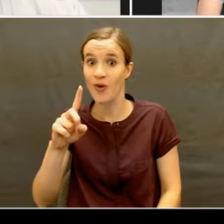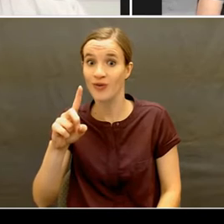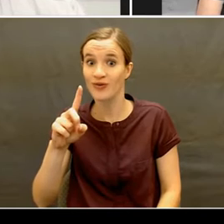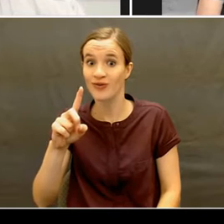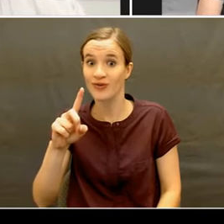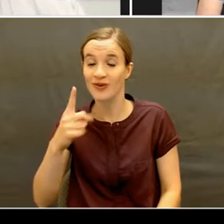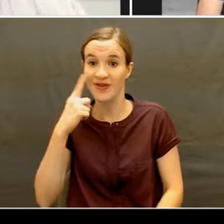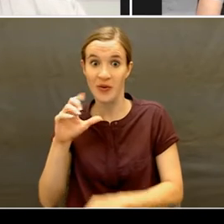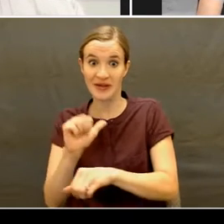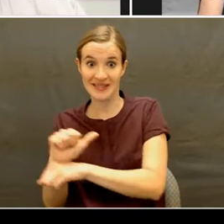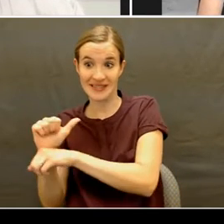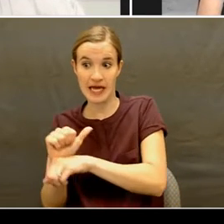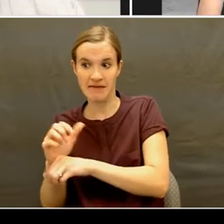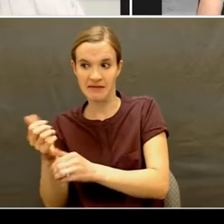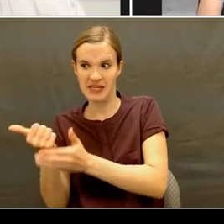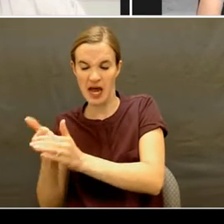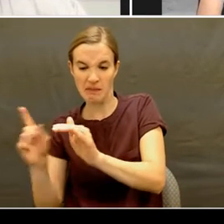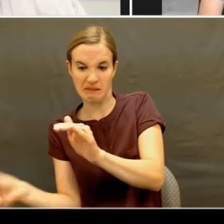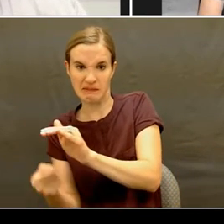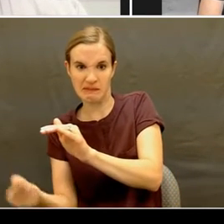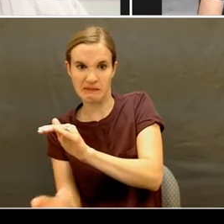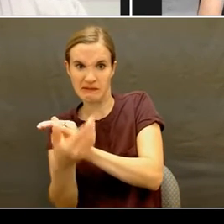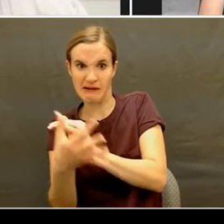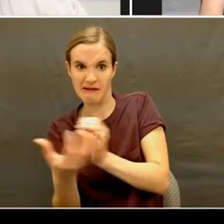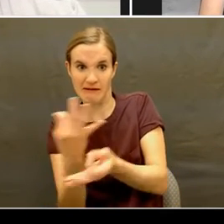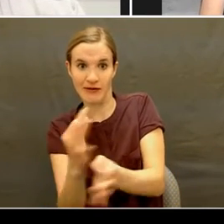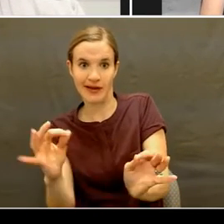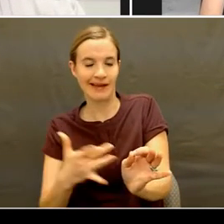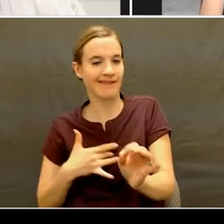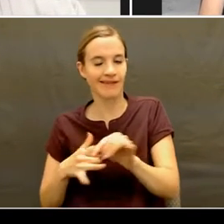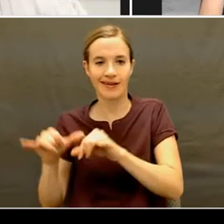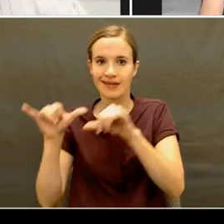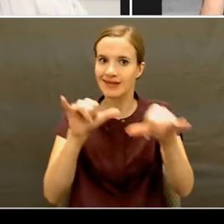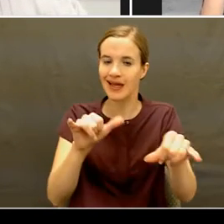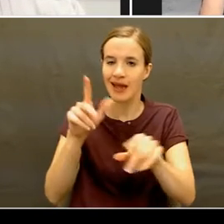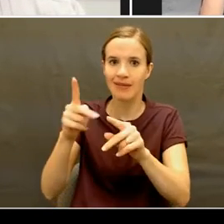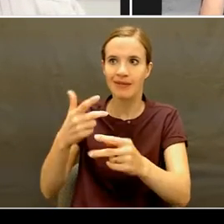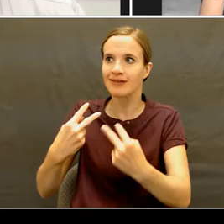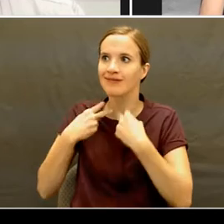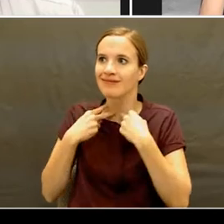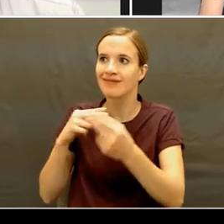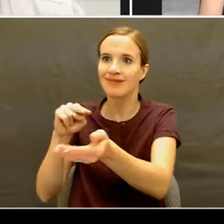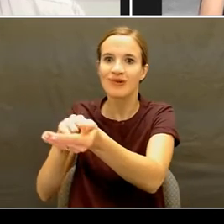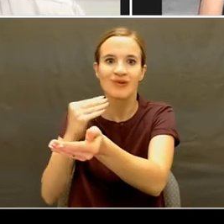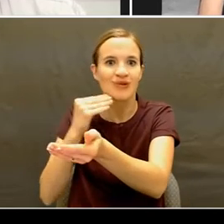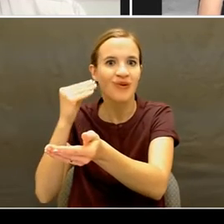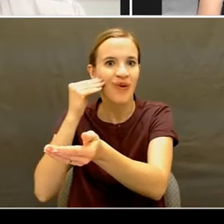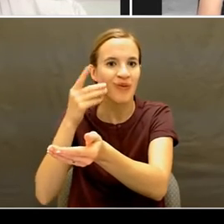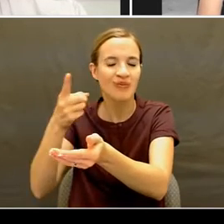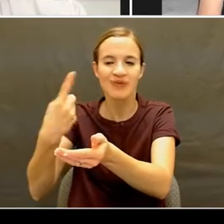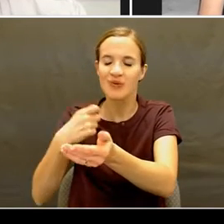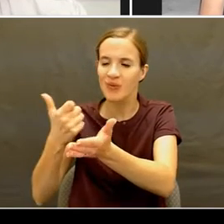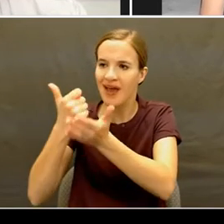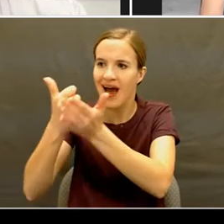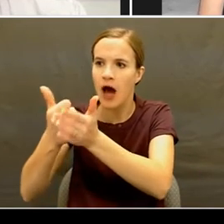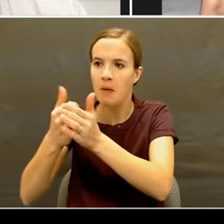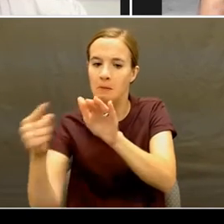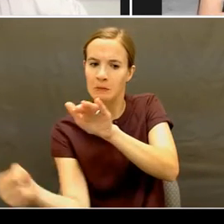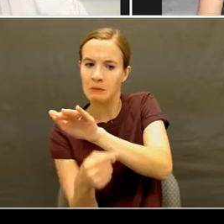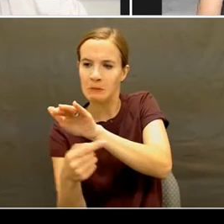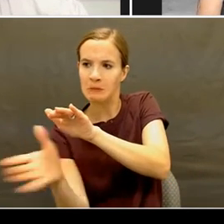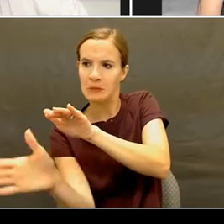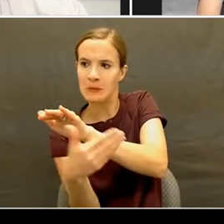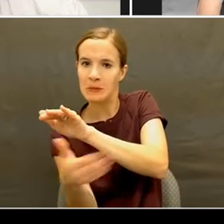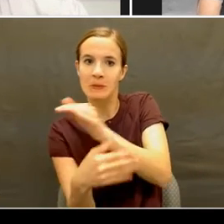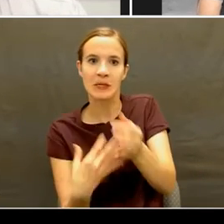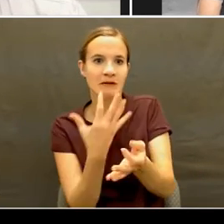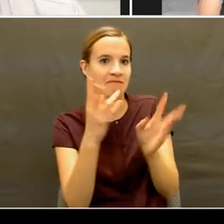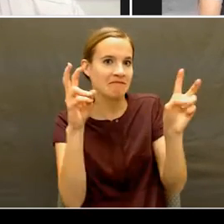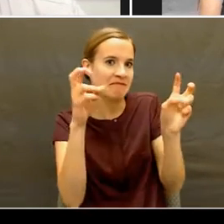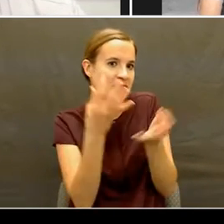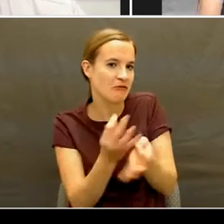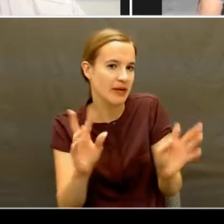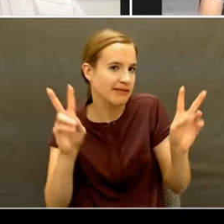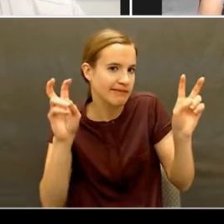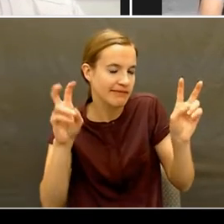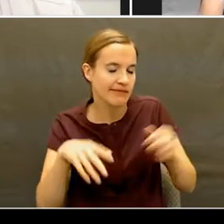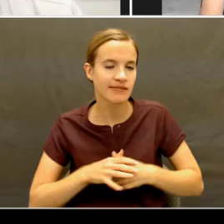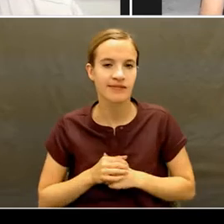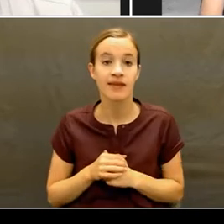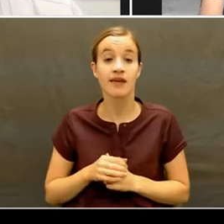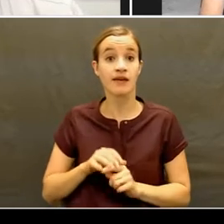Medicaid demonstration at the state Capitol, not on the Capitol, but in, in Nashville at the